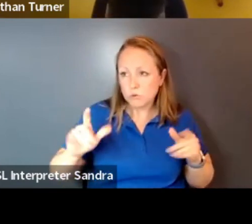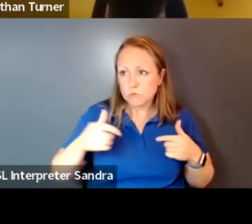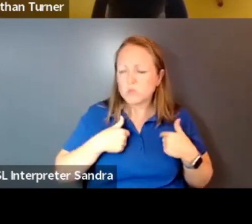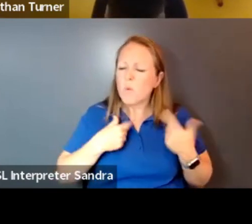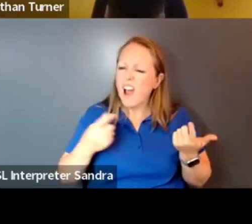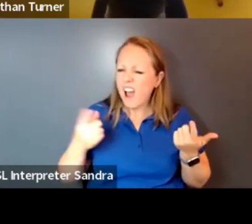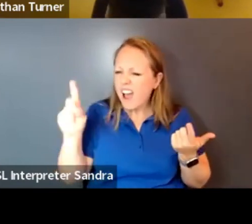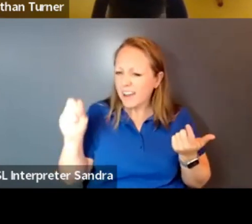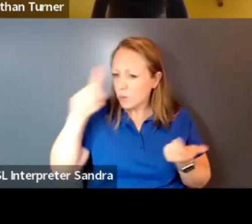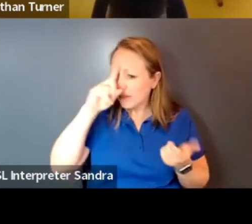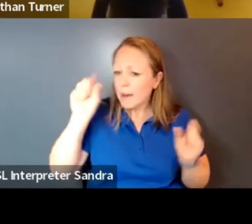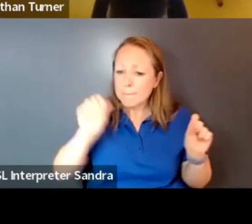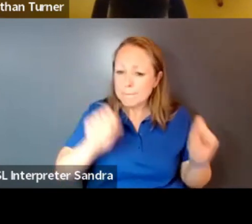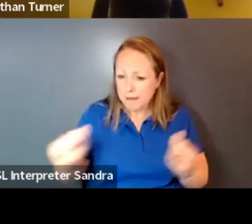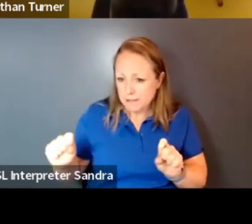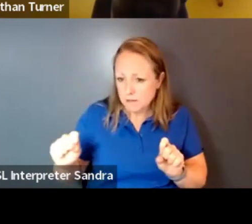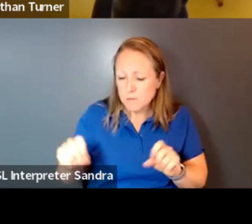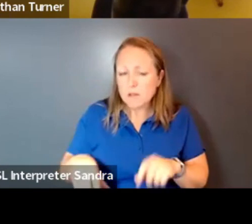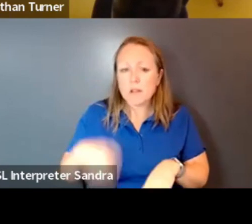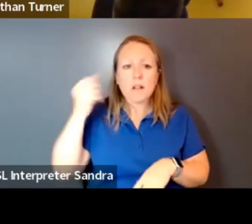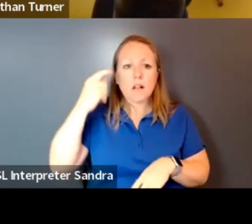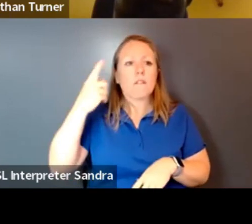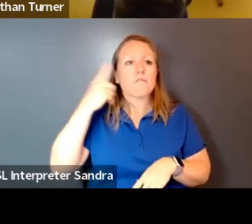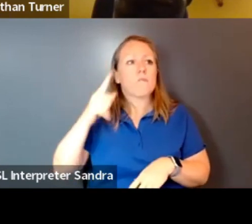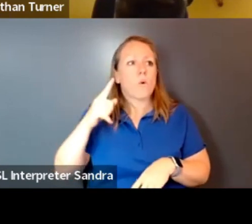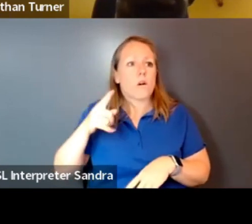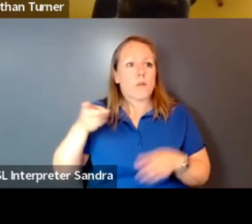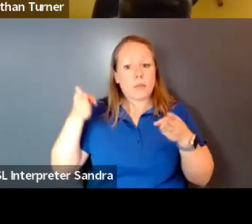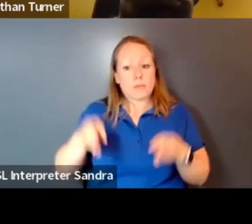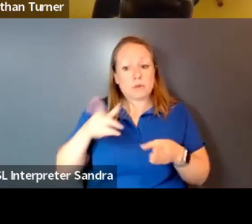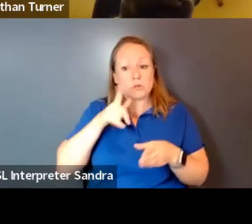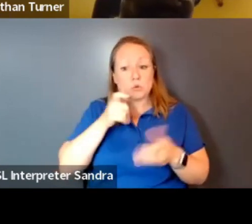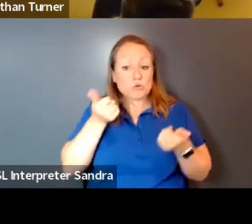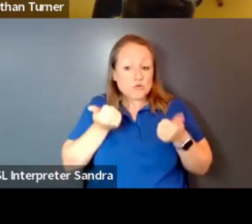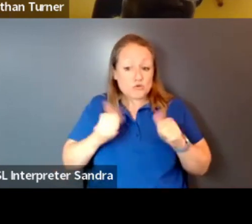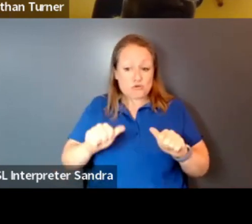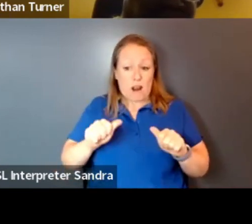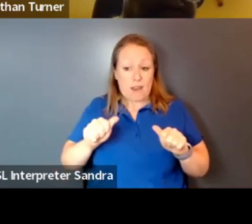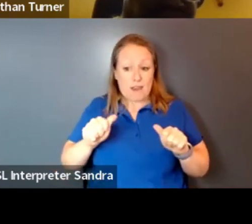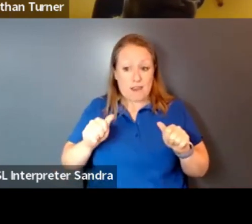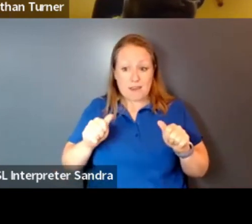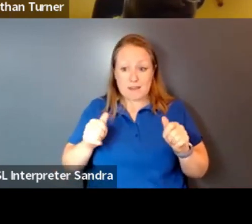can I just think that for the poor person who's trying to do that job, it is just so much